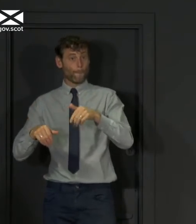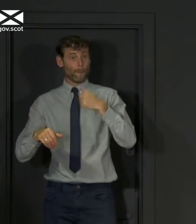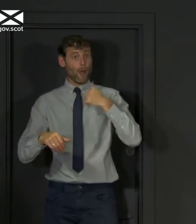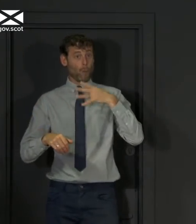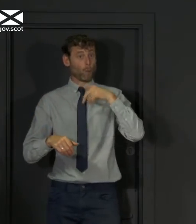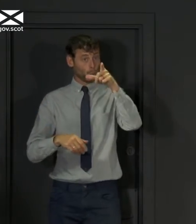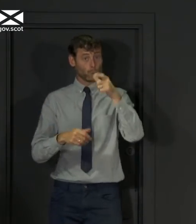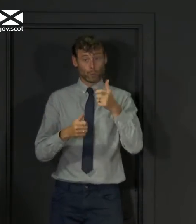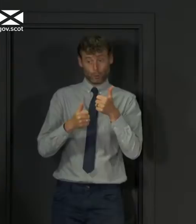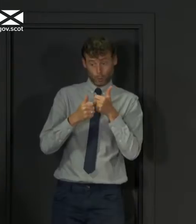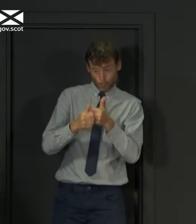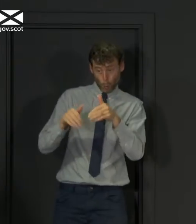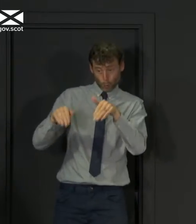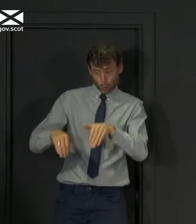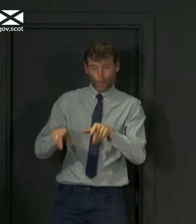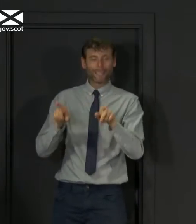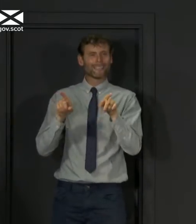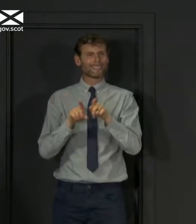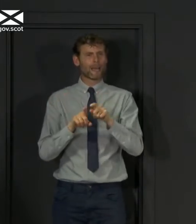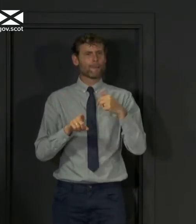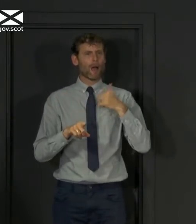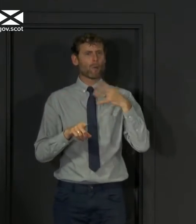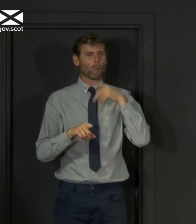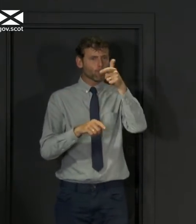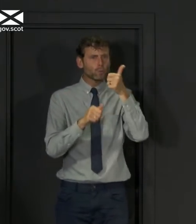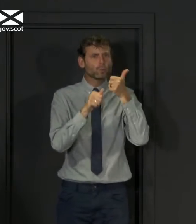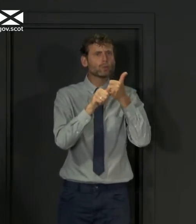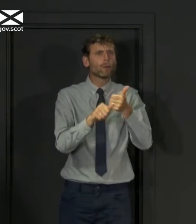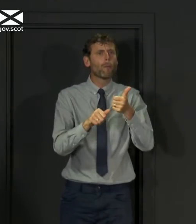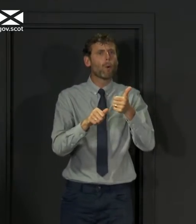the summer particularly, they have had a dreadful time, and it is going to continue to be hard